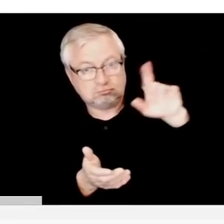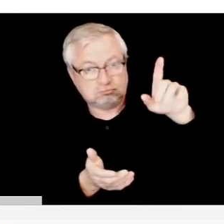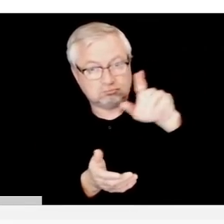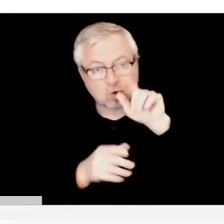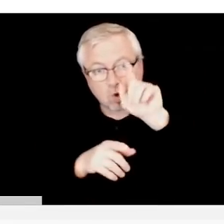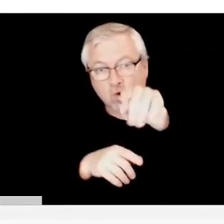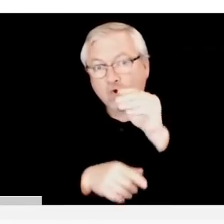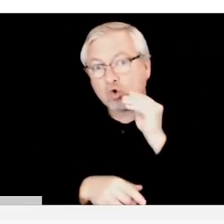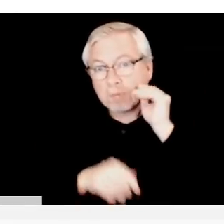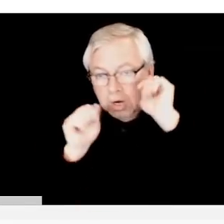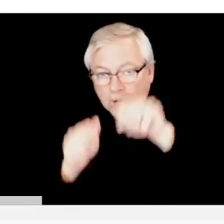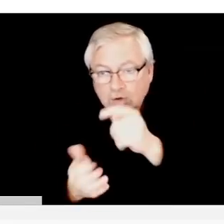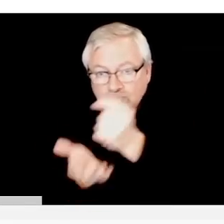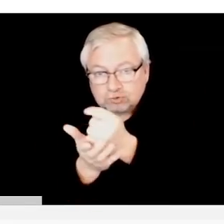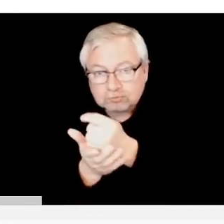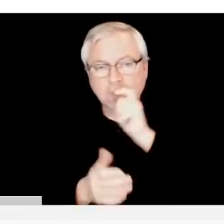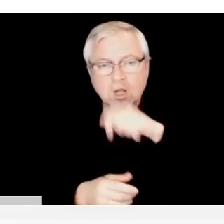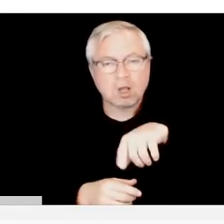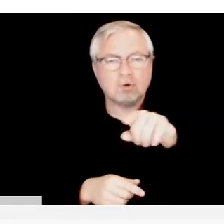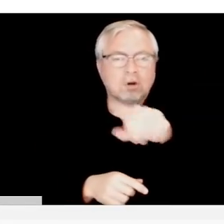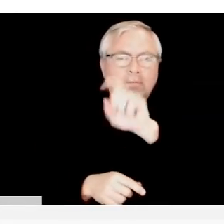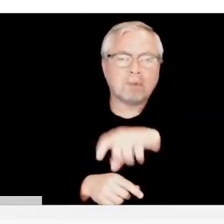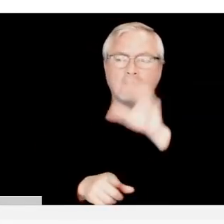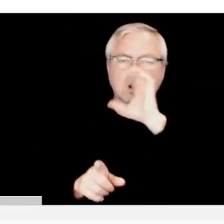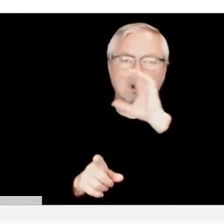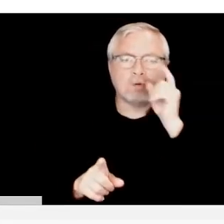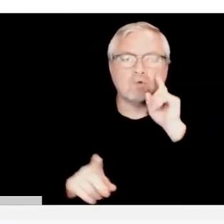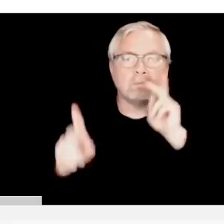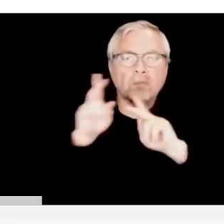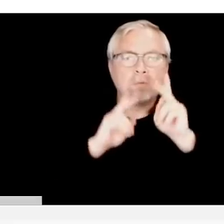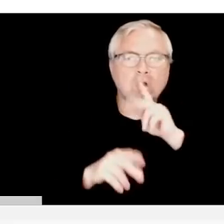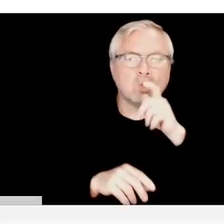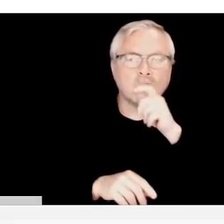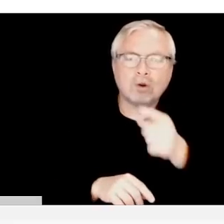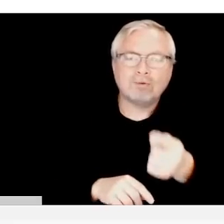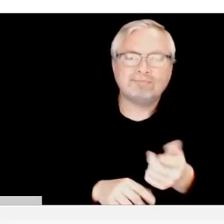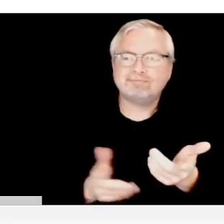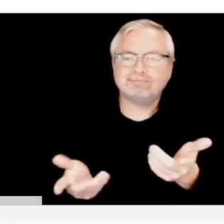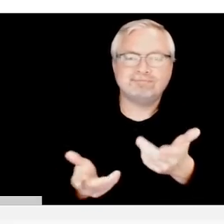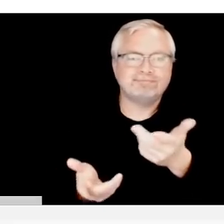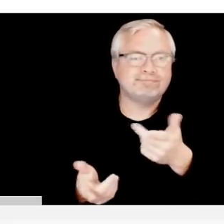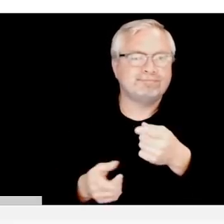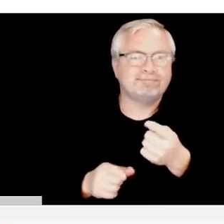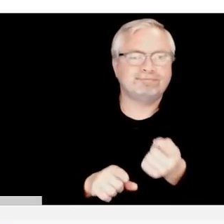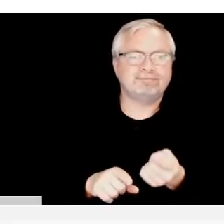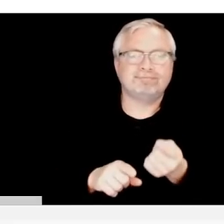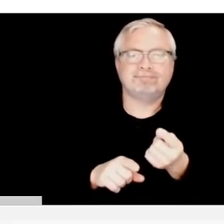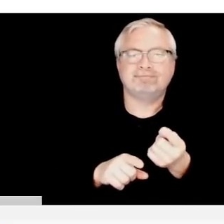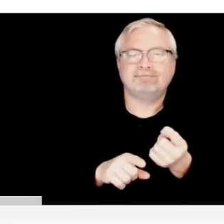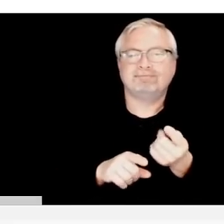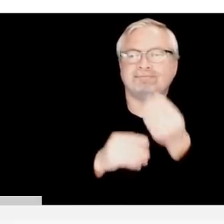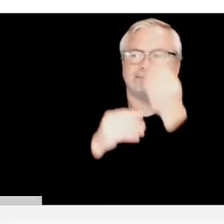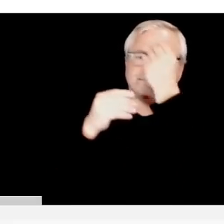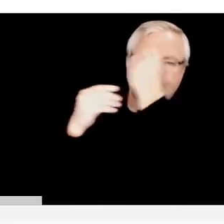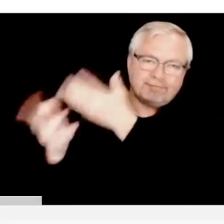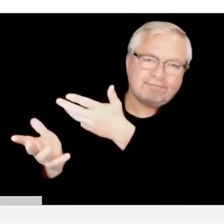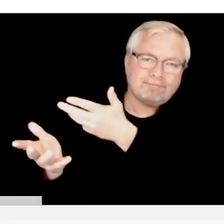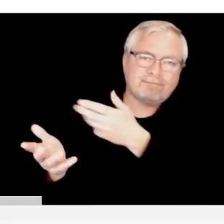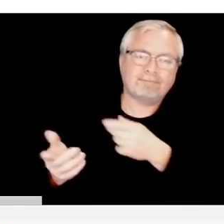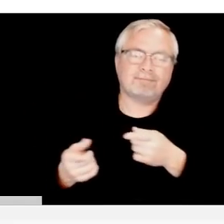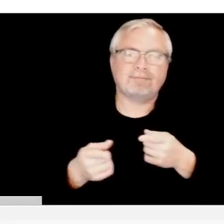looking for individuals who have indicated -- who receive treatment in